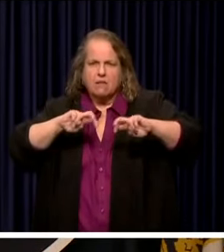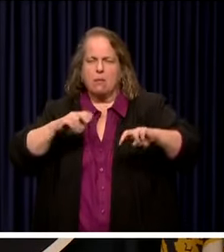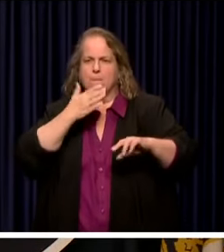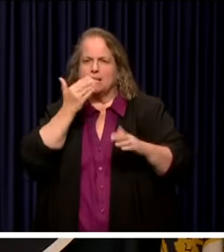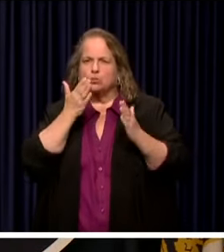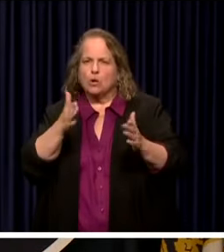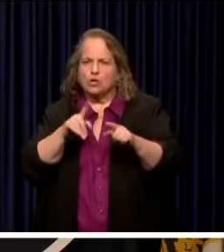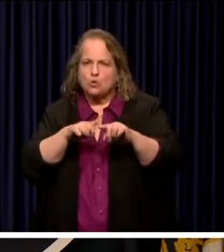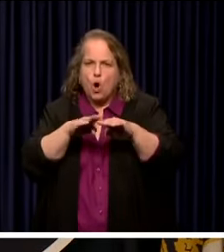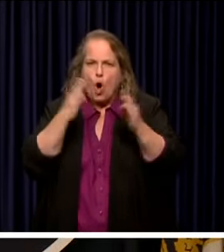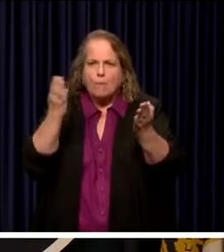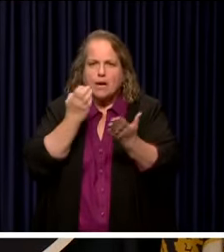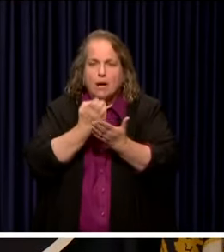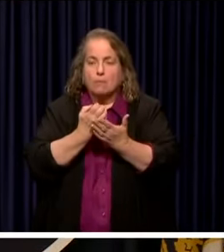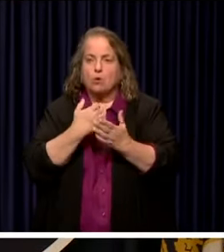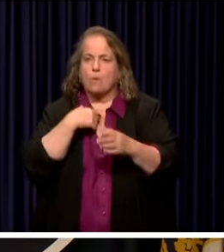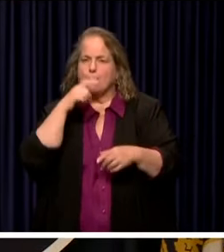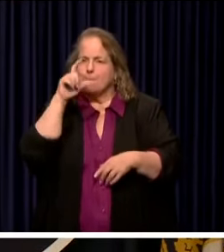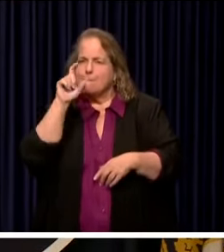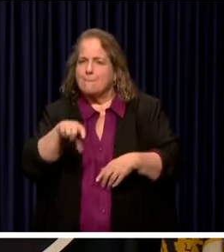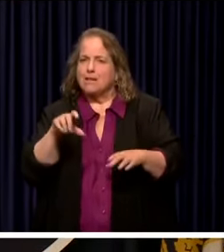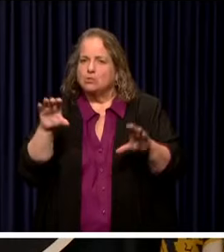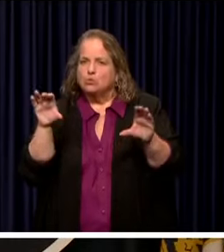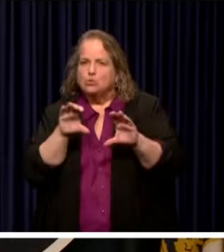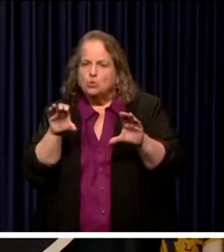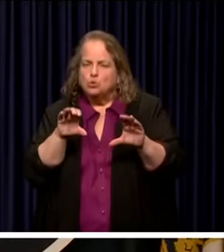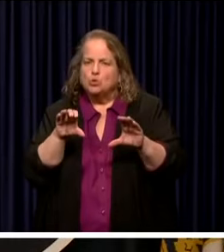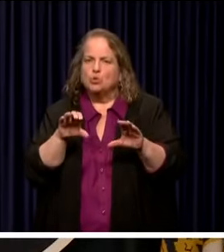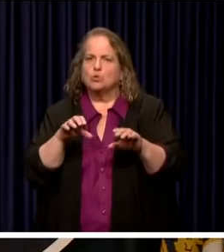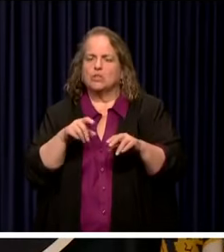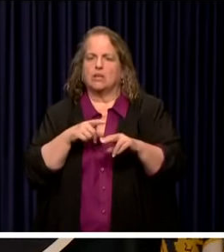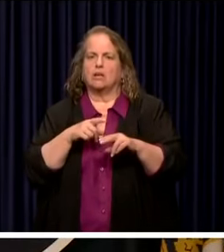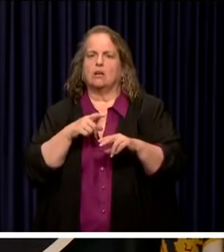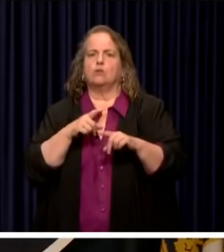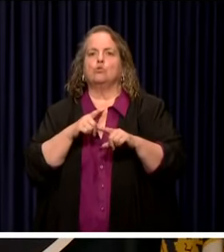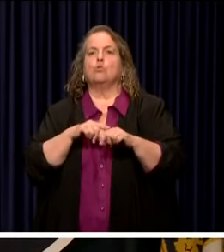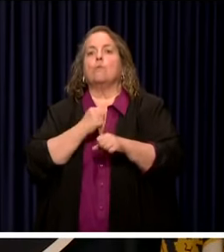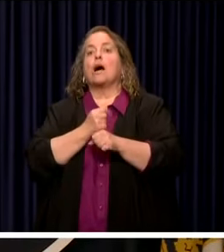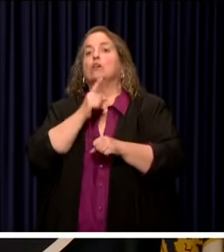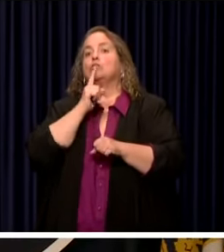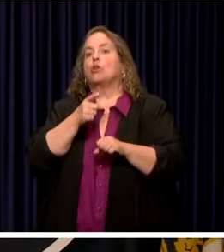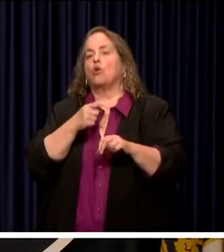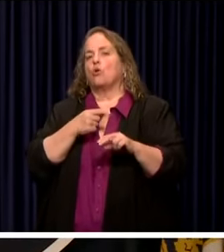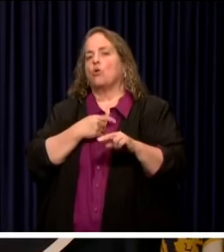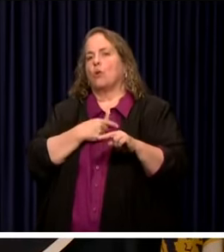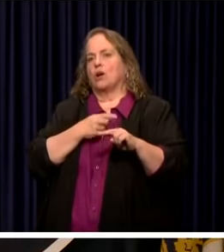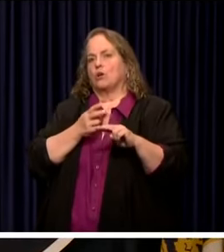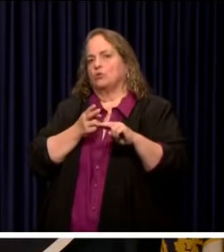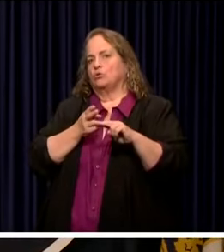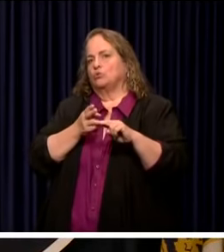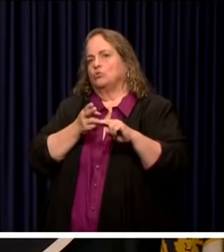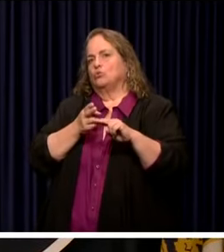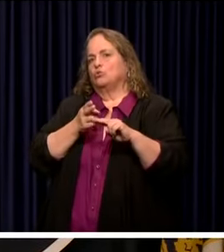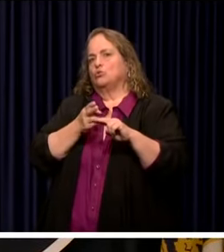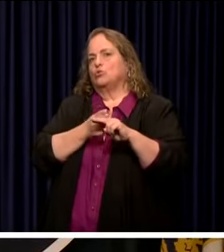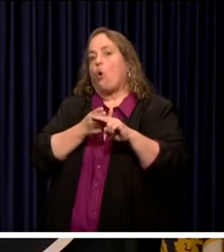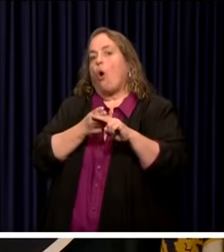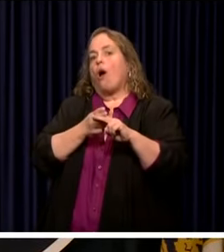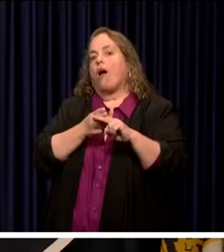SO THIS IS EVERYBODY'S SCIENTIFIC PUBLIC HEALTH